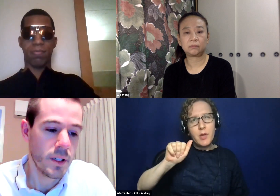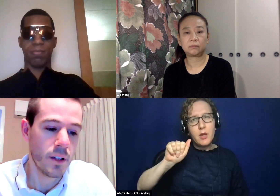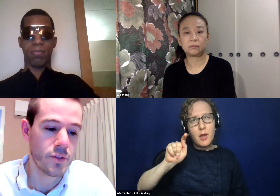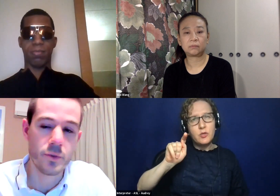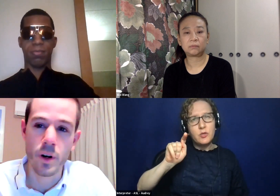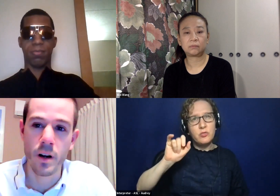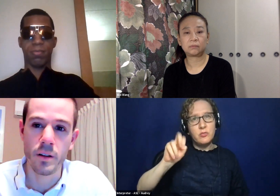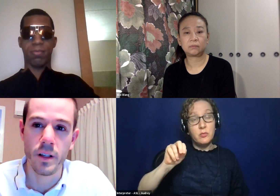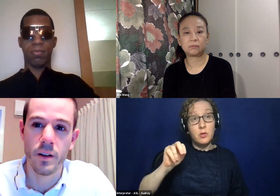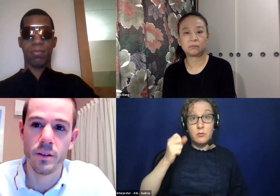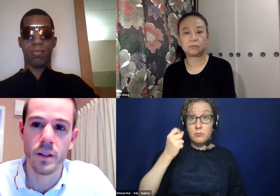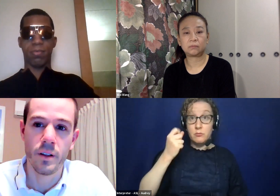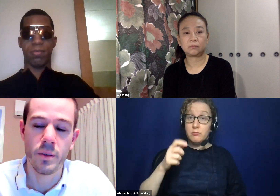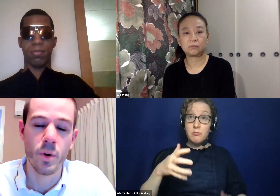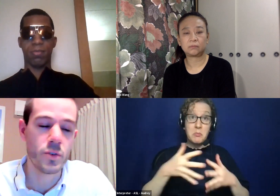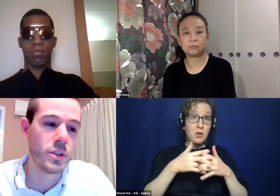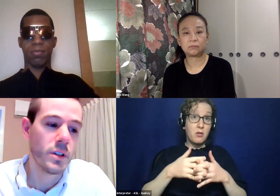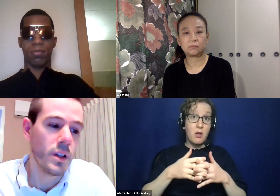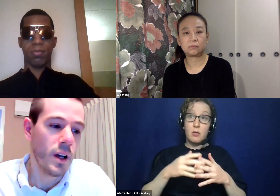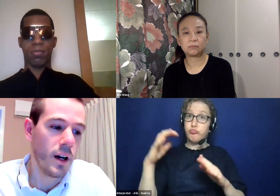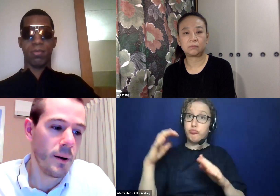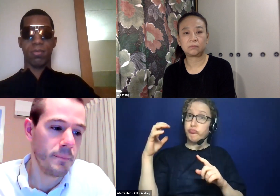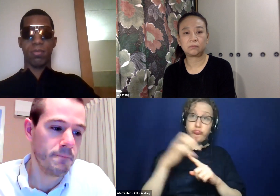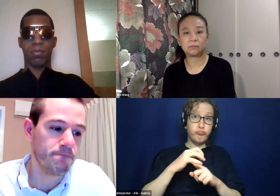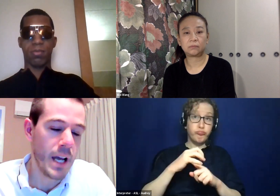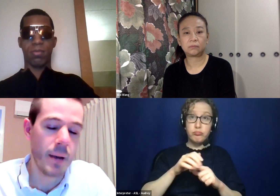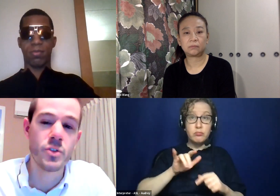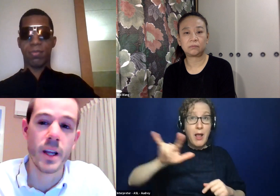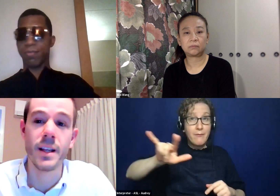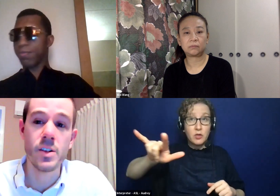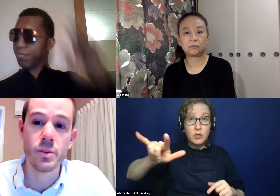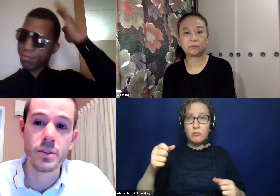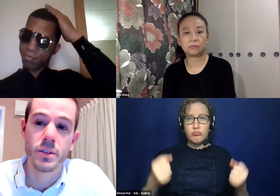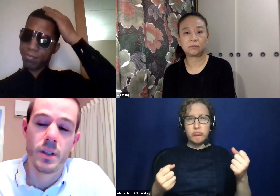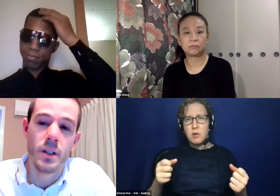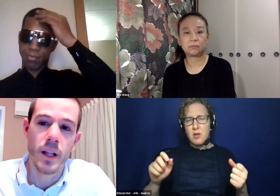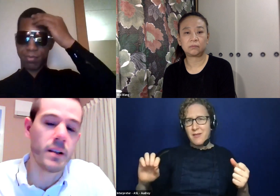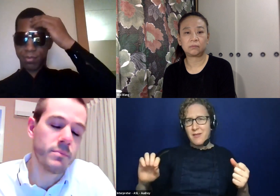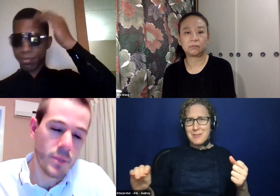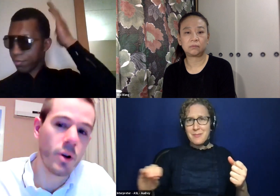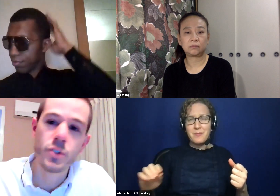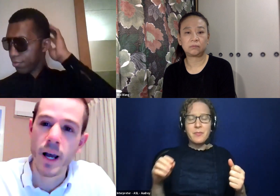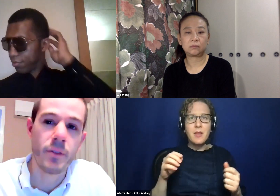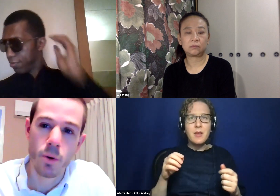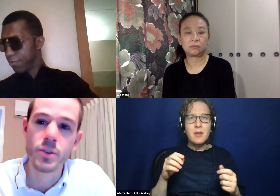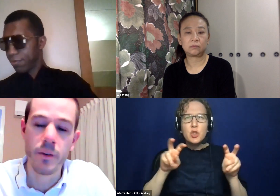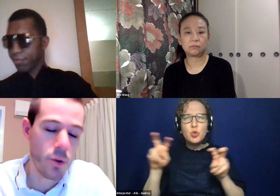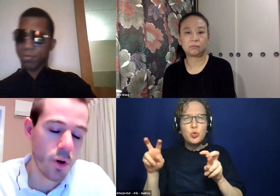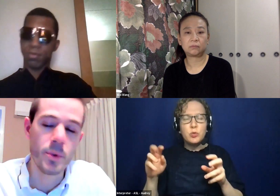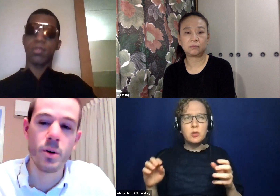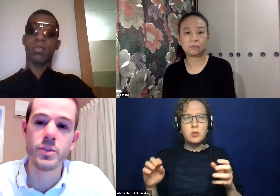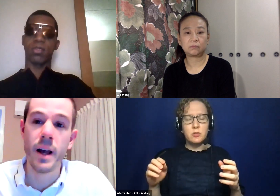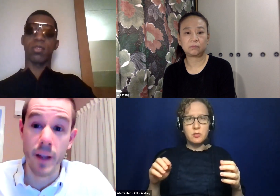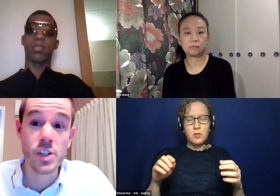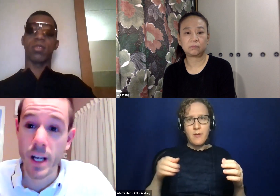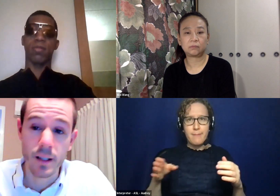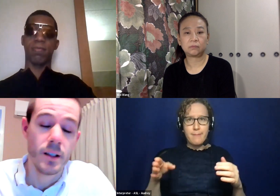countries working on the most up to date issues. Like, you also have Europe. You also have Asia,